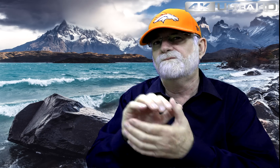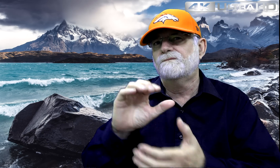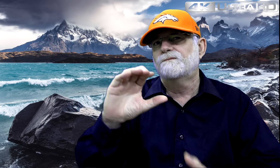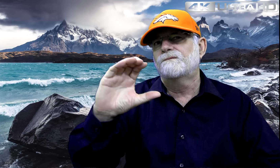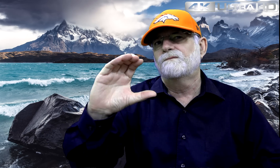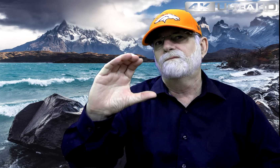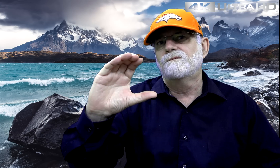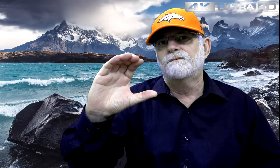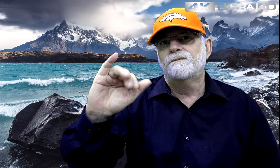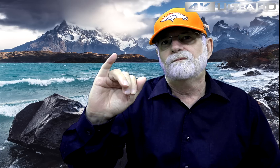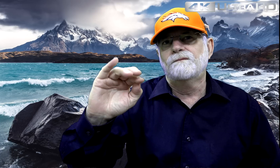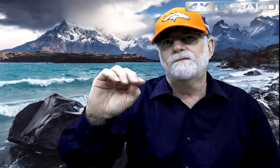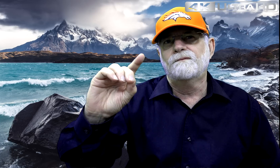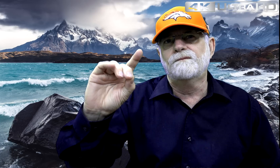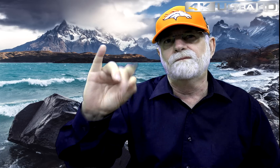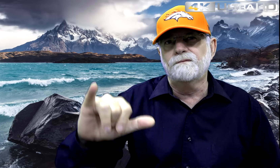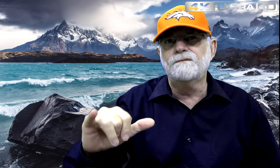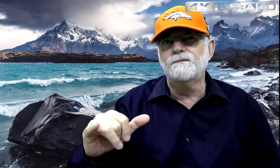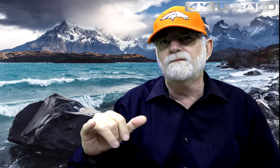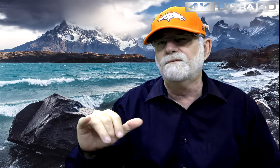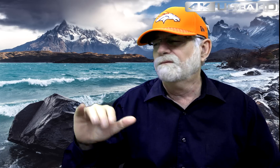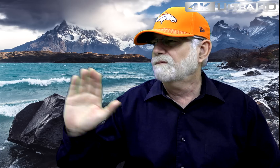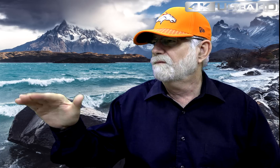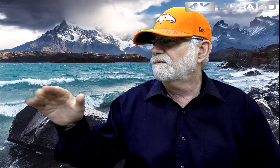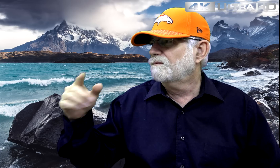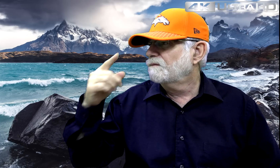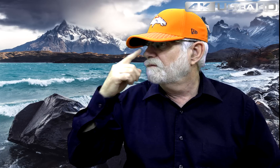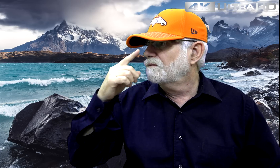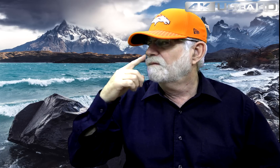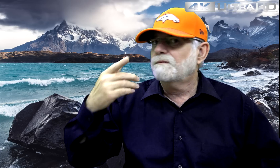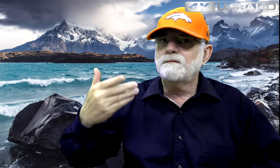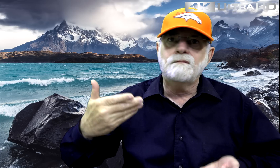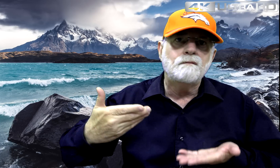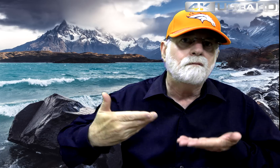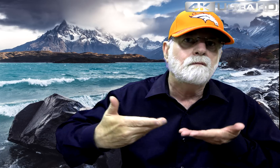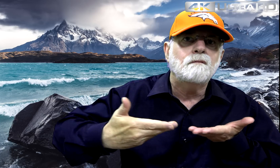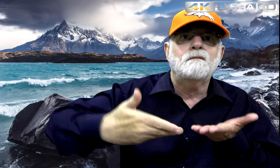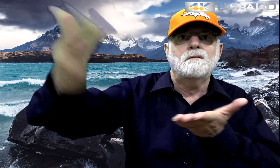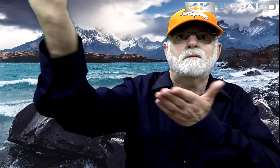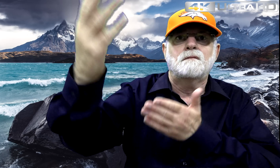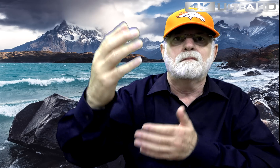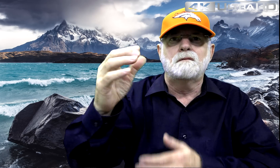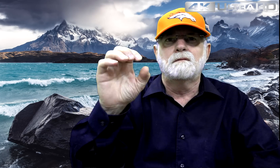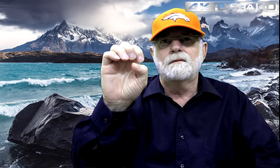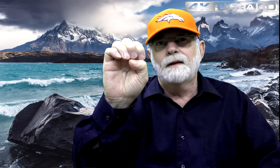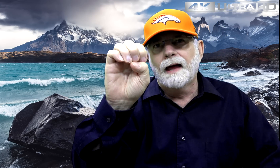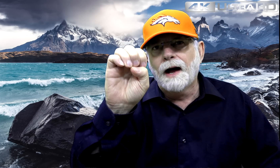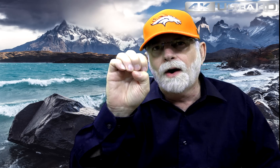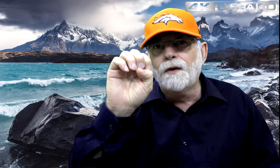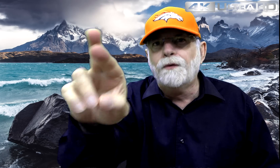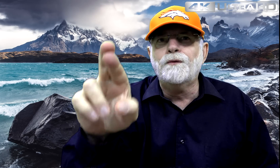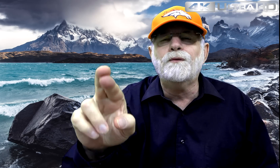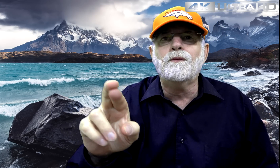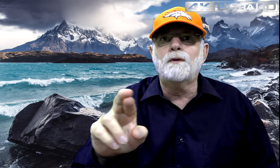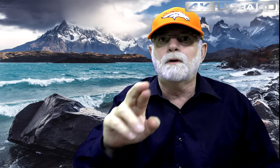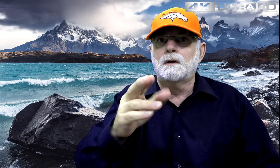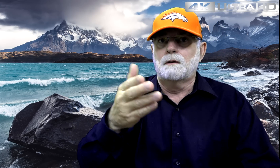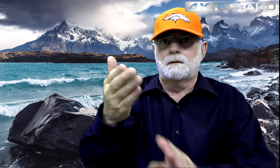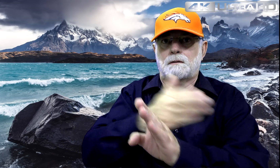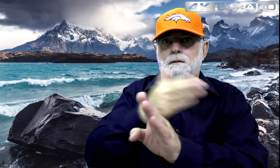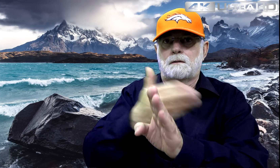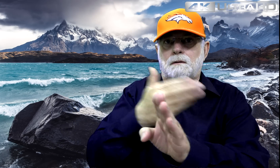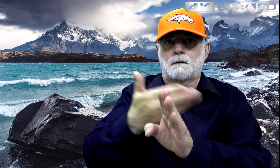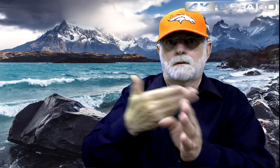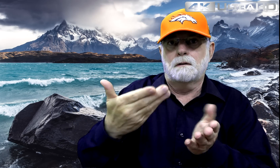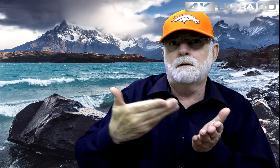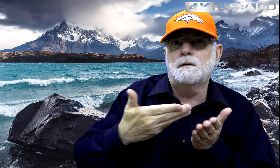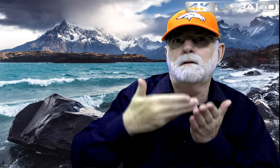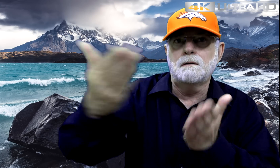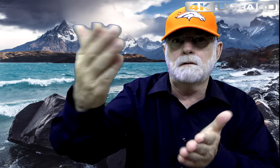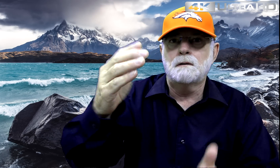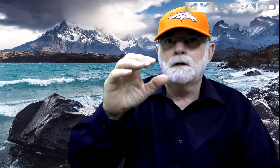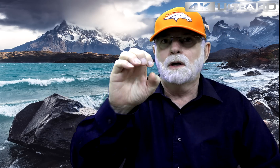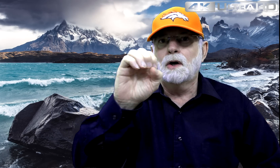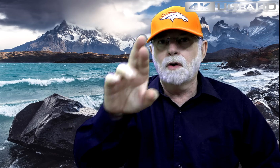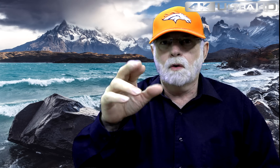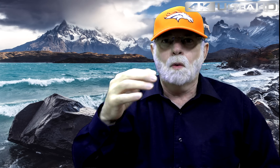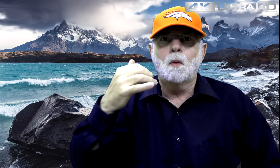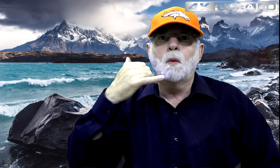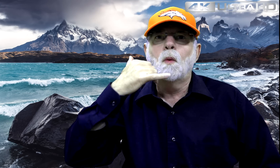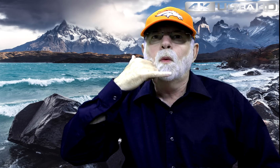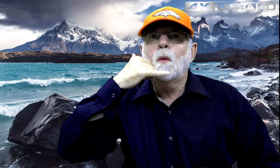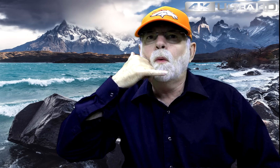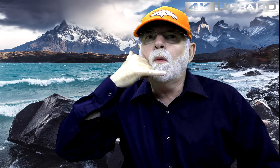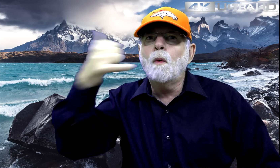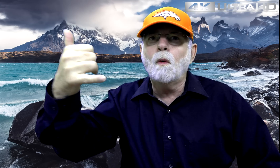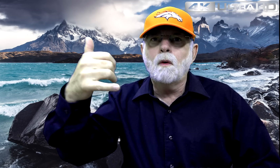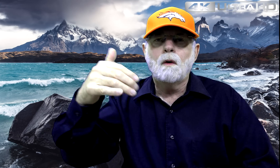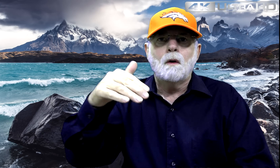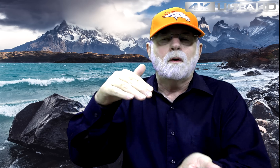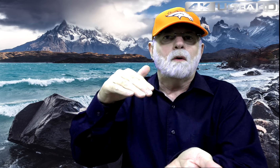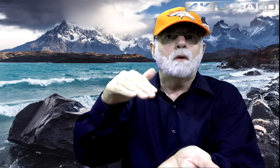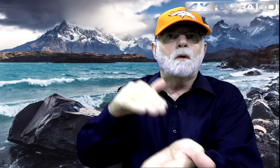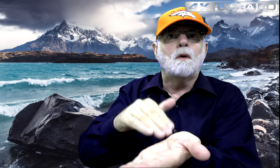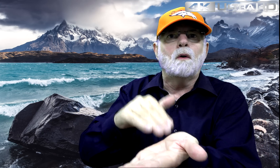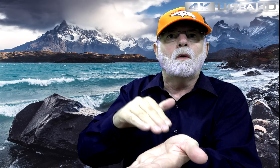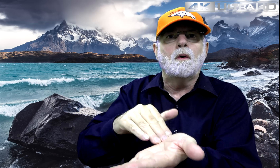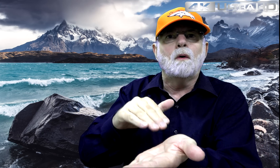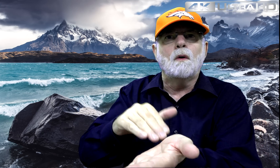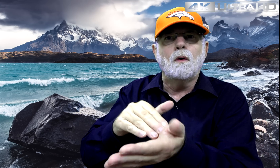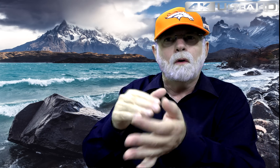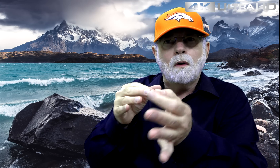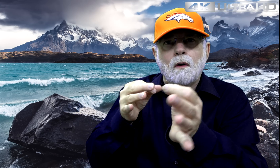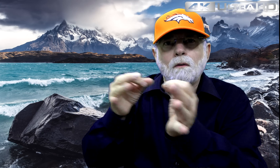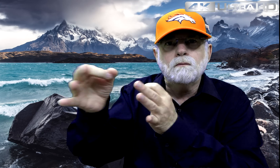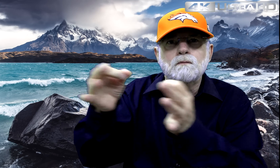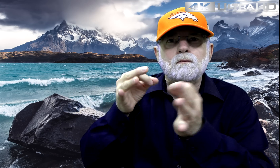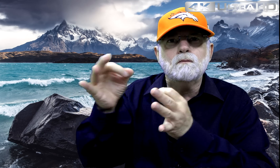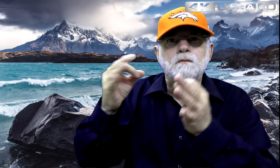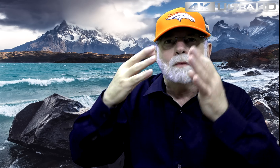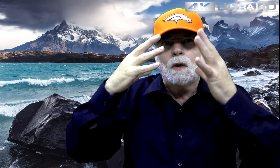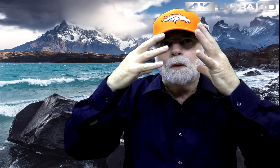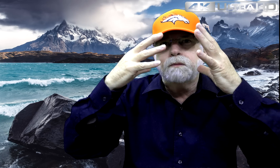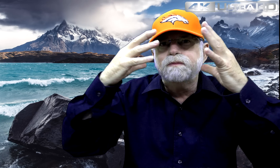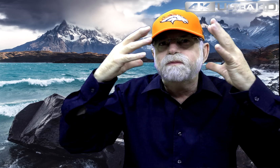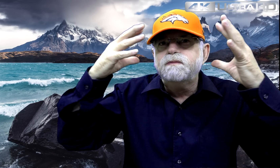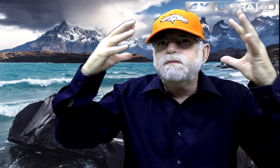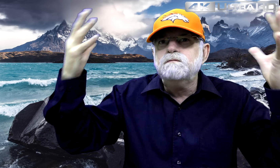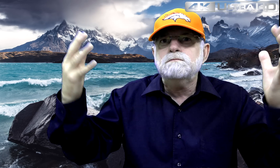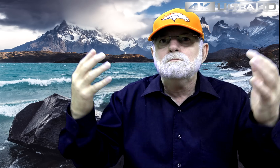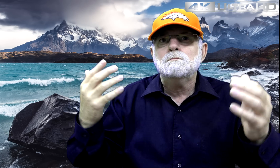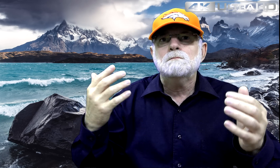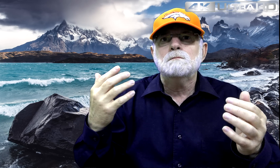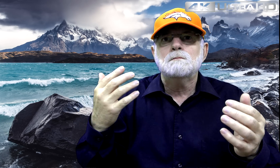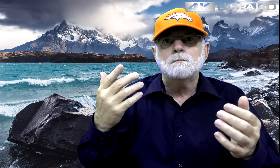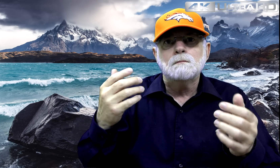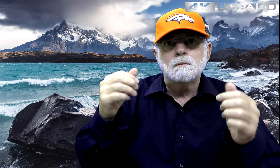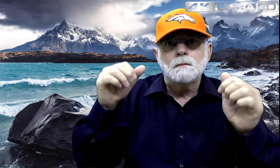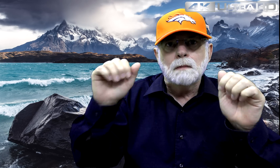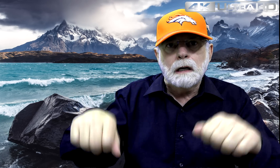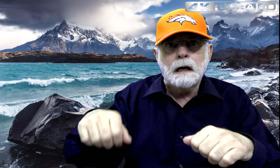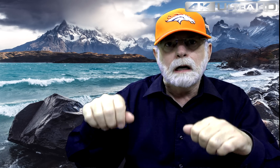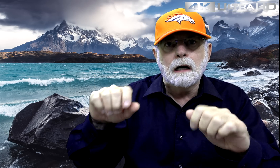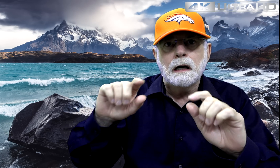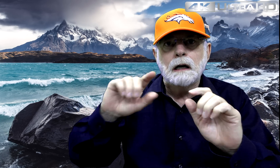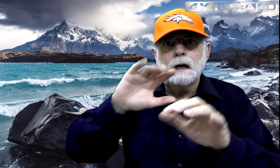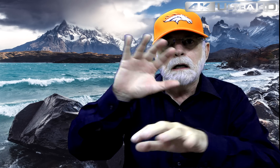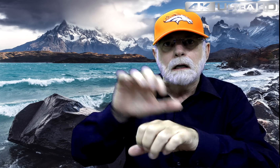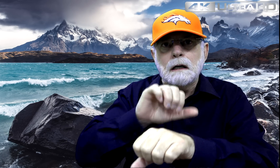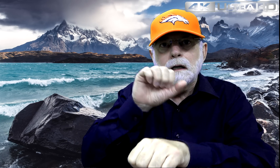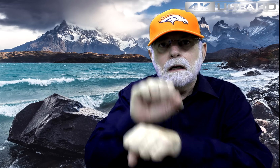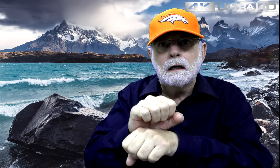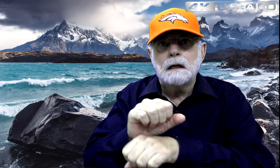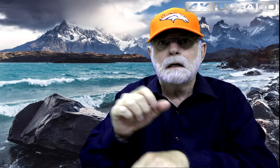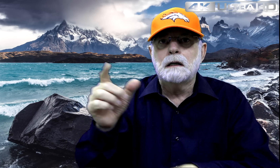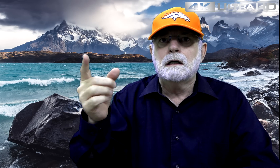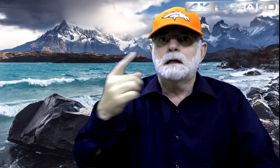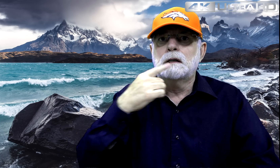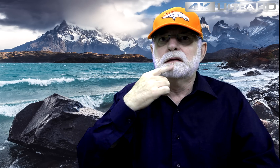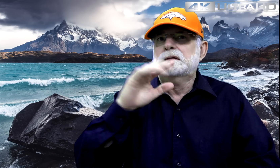So my wife Cindy said she wanted to take me back to ER. Before we went to the ER, my wife called the doctor and explained about my head swelling and asked if we need an appointment.